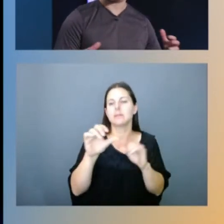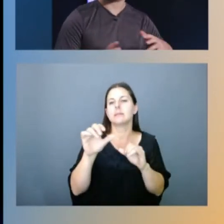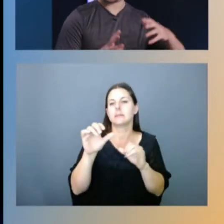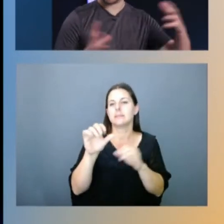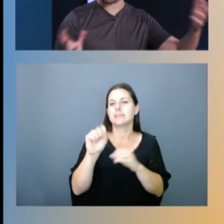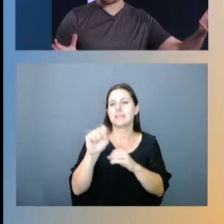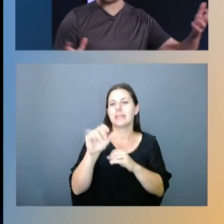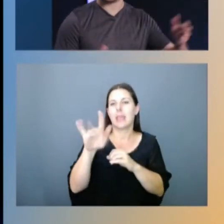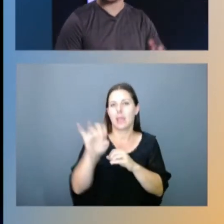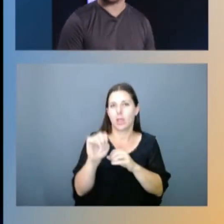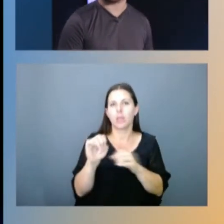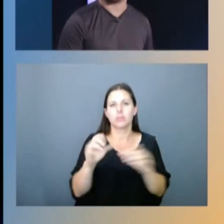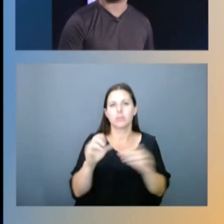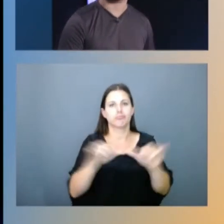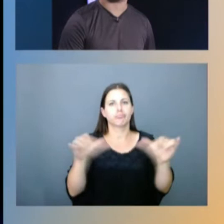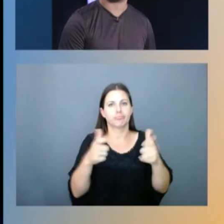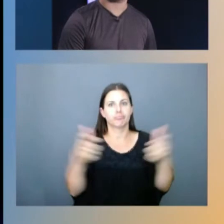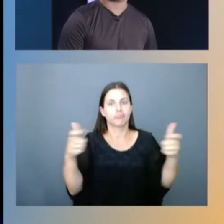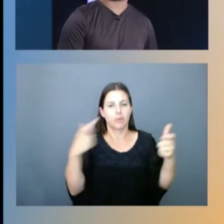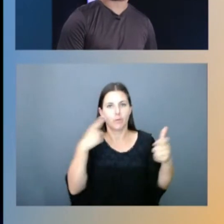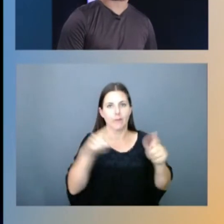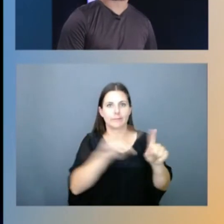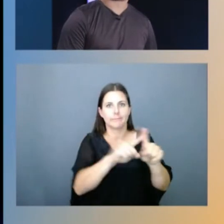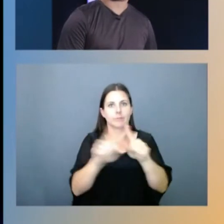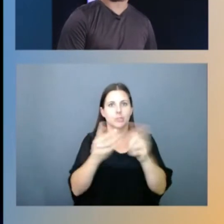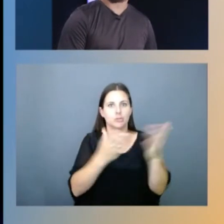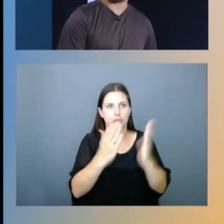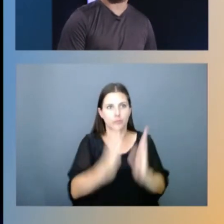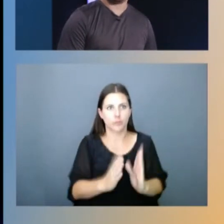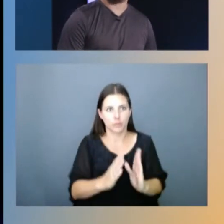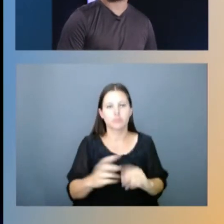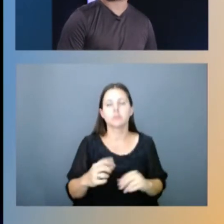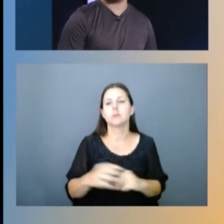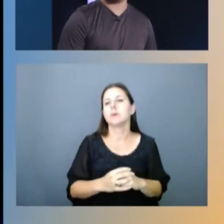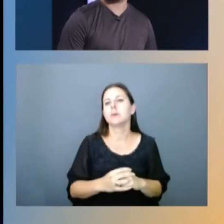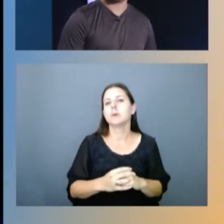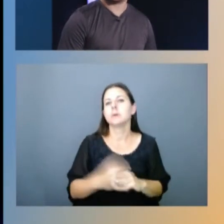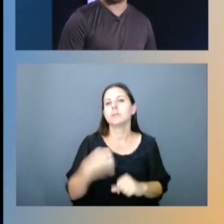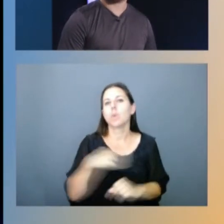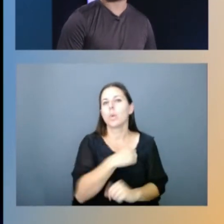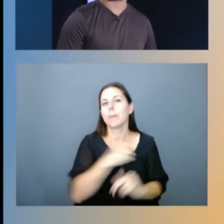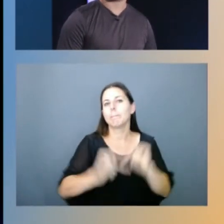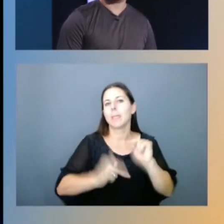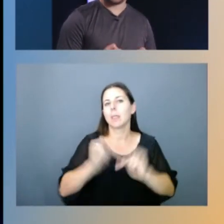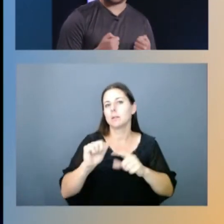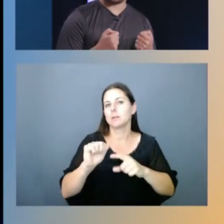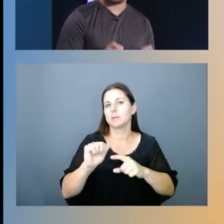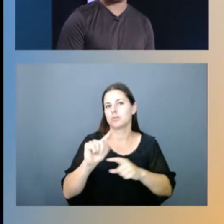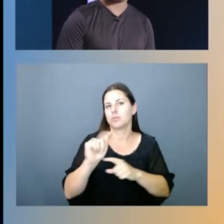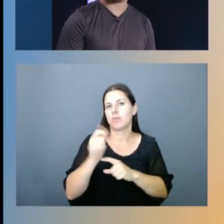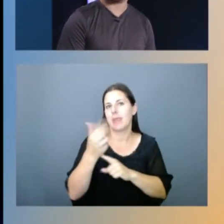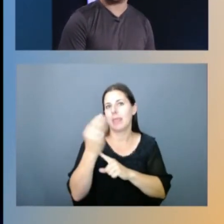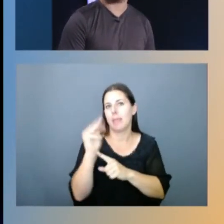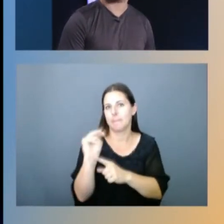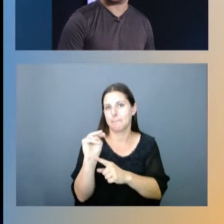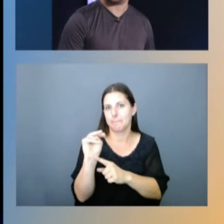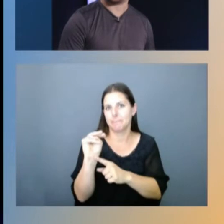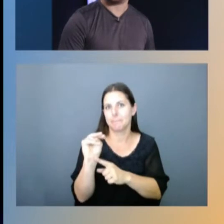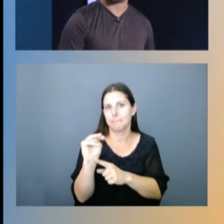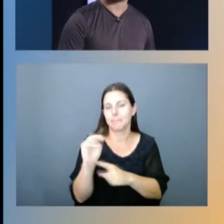and sometimes multiple servers as well. And we built Trainium and Trn1 to enable efficient scale out from day one.